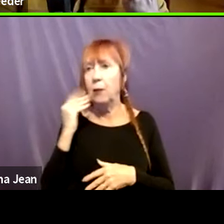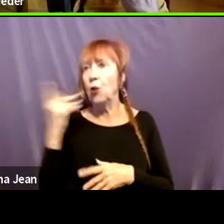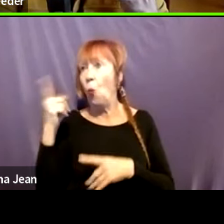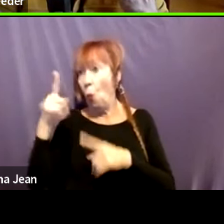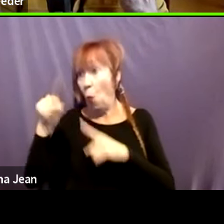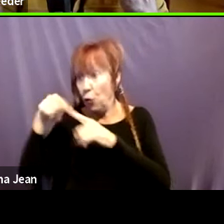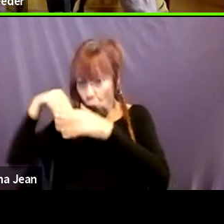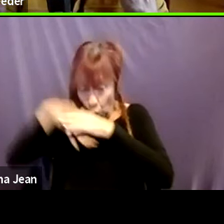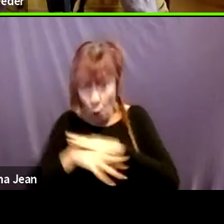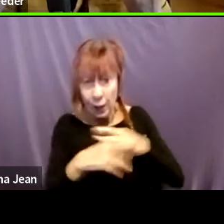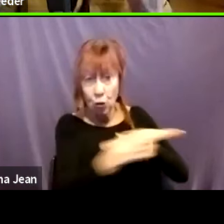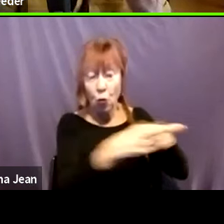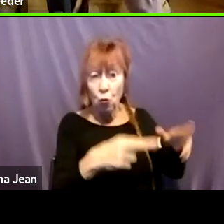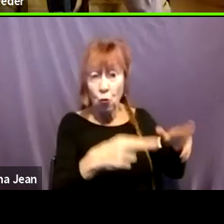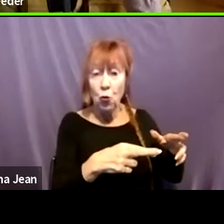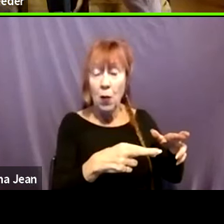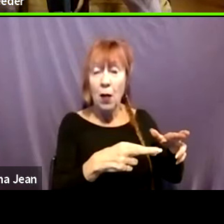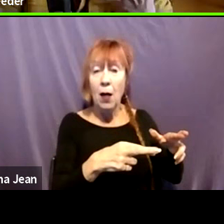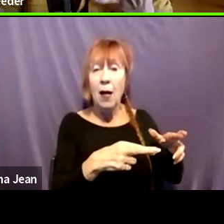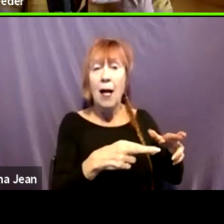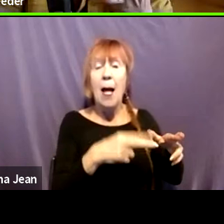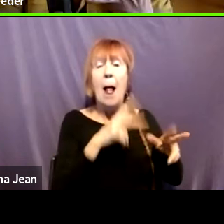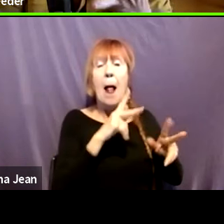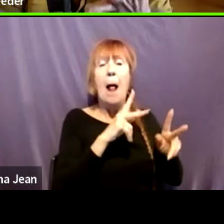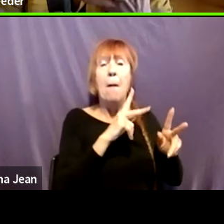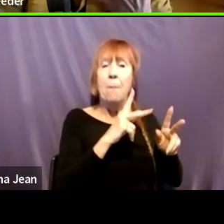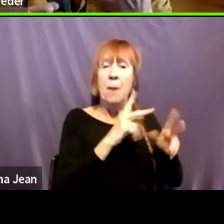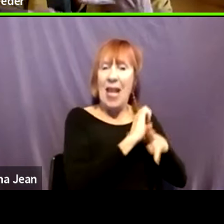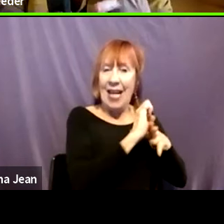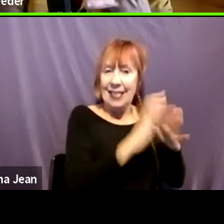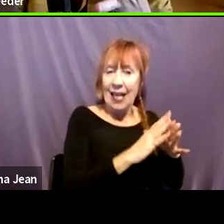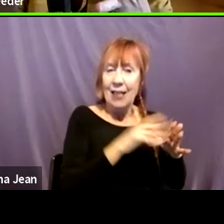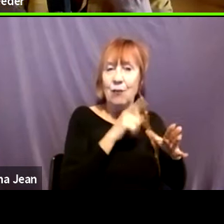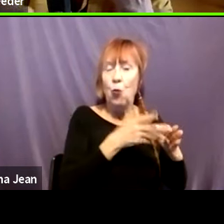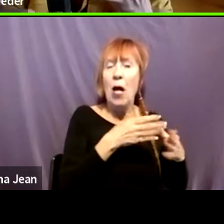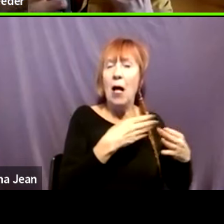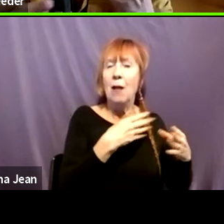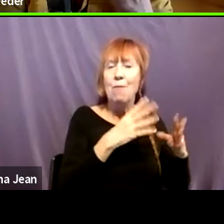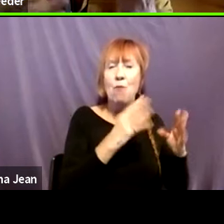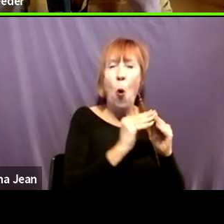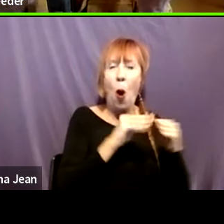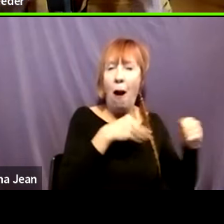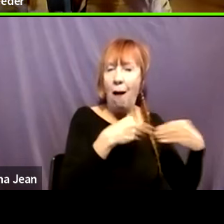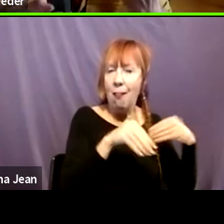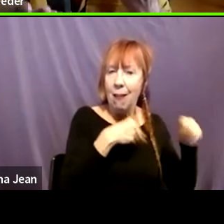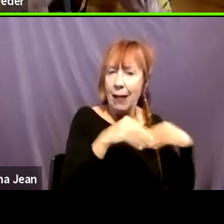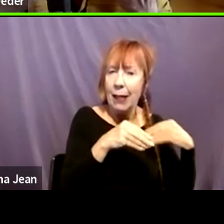you might get a little bit more leniency for 45 minutes. Is that right to assume, for me to assume,